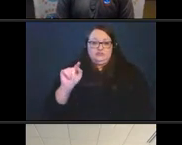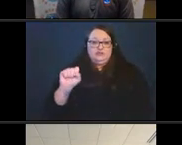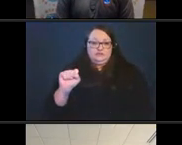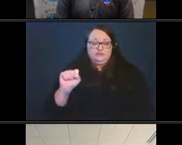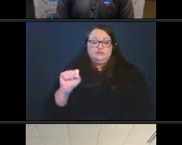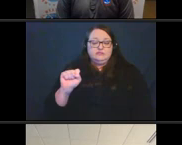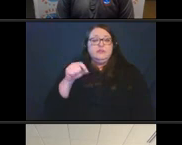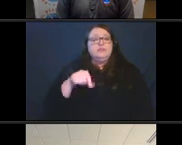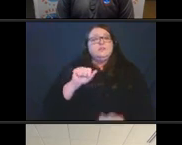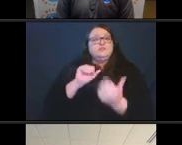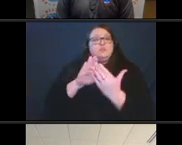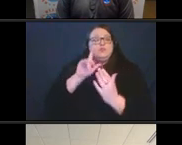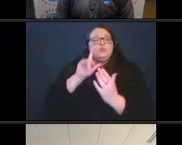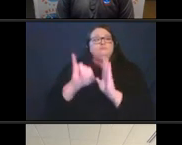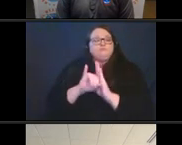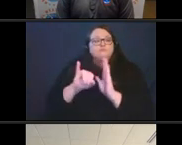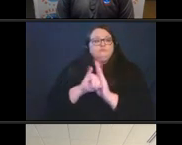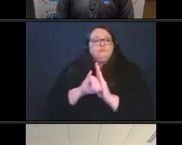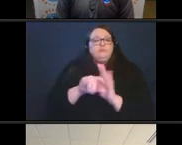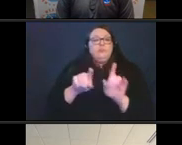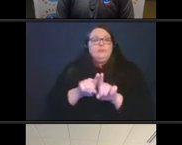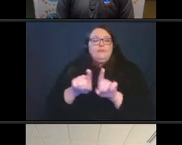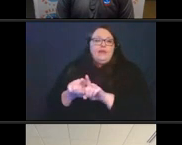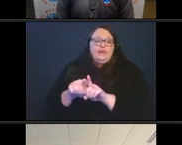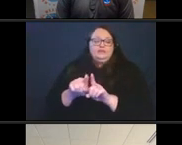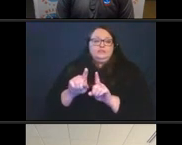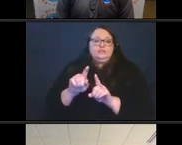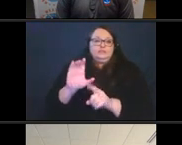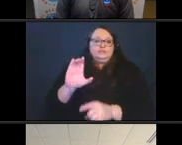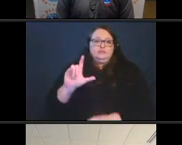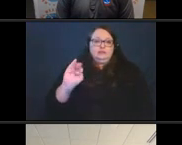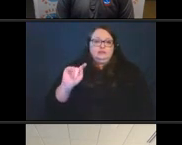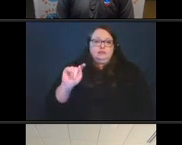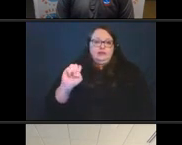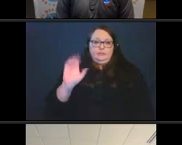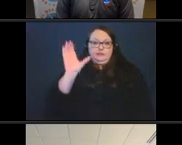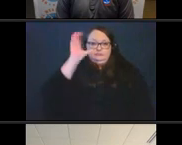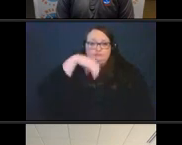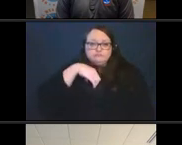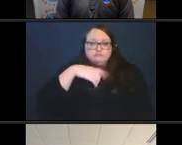approach is identifying those as climatologically unusual even for that climate. And that's,